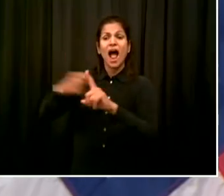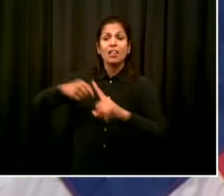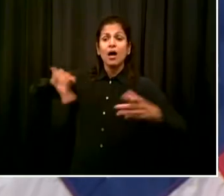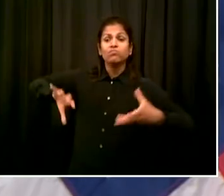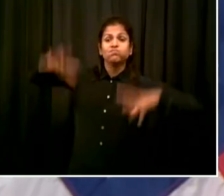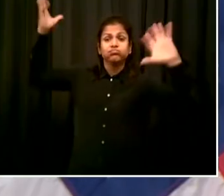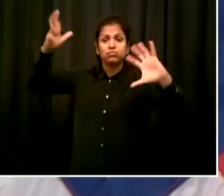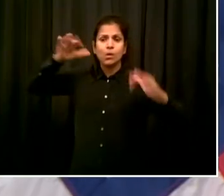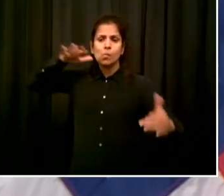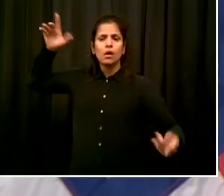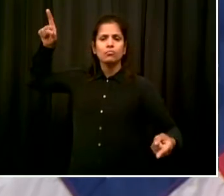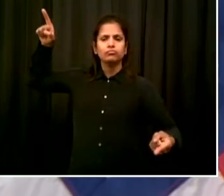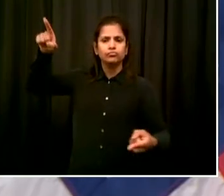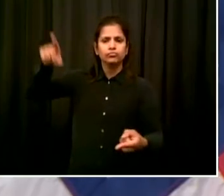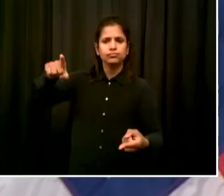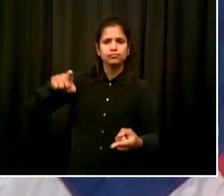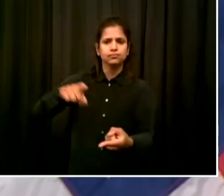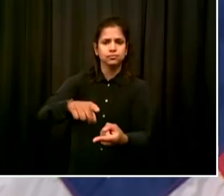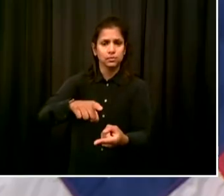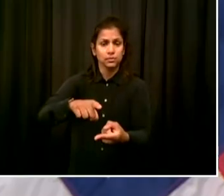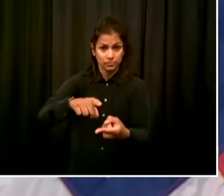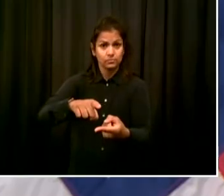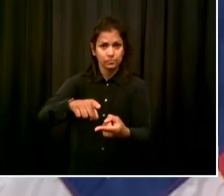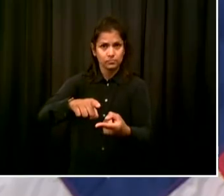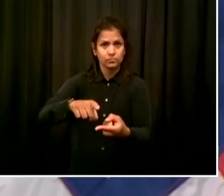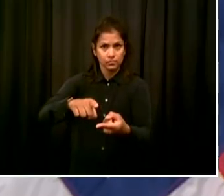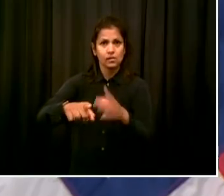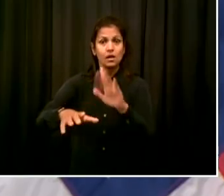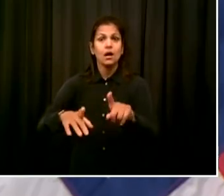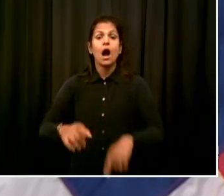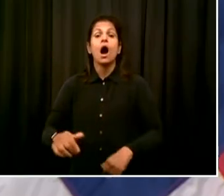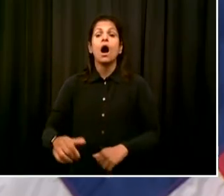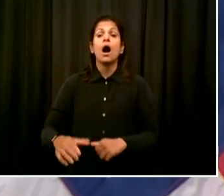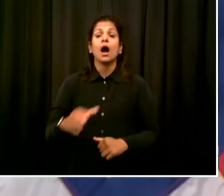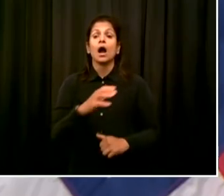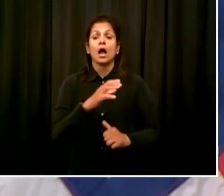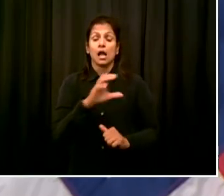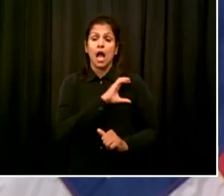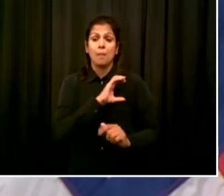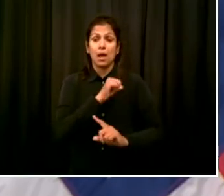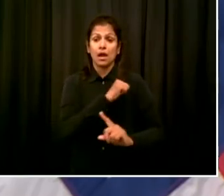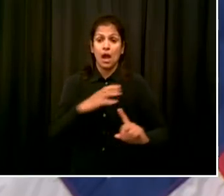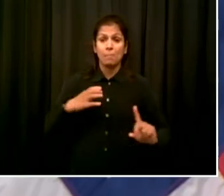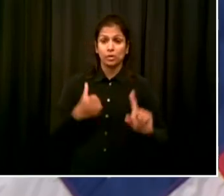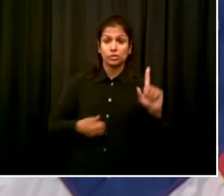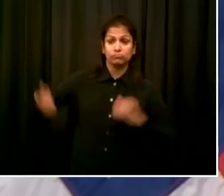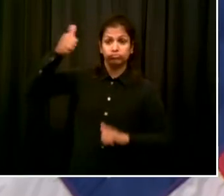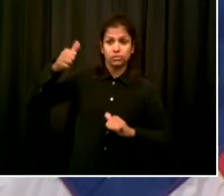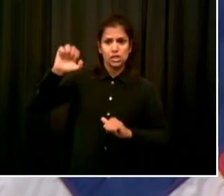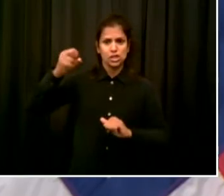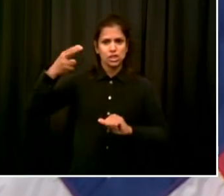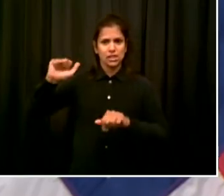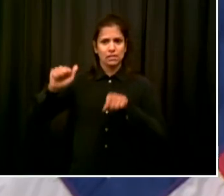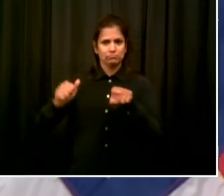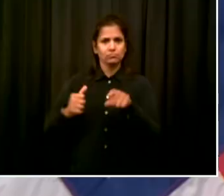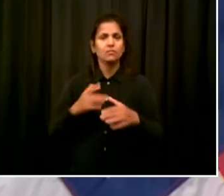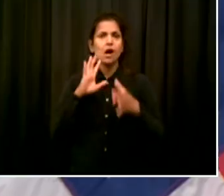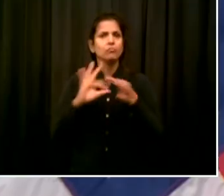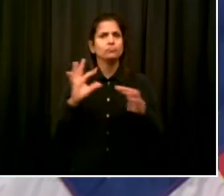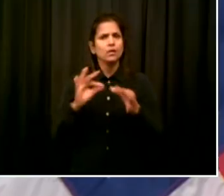BEYOND . I HAVE SPOKEN TO A LOT OF THESE ISSUES ARE READY . I THINK